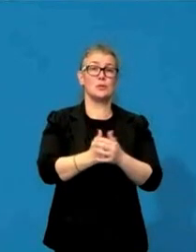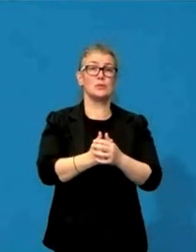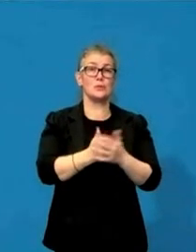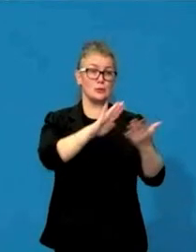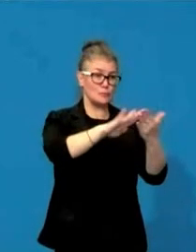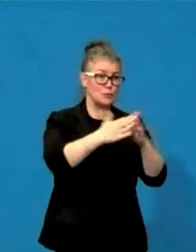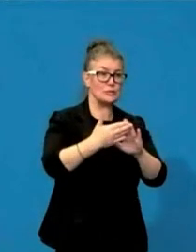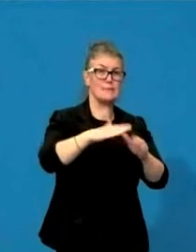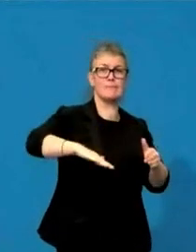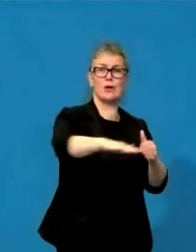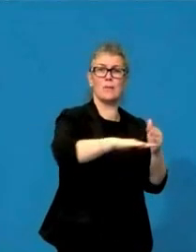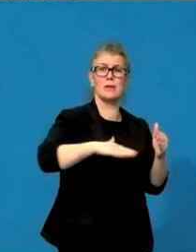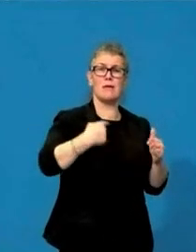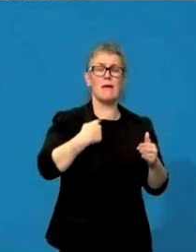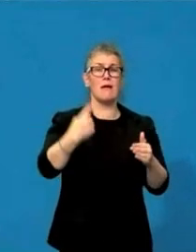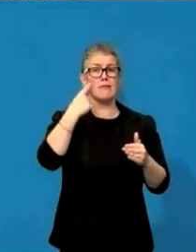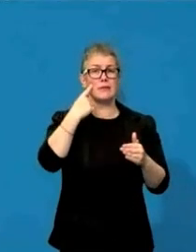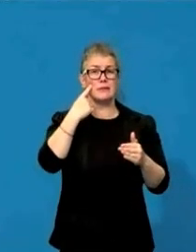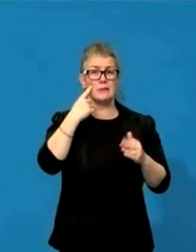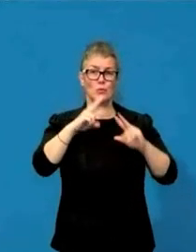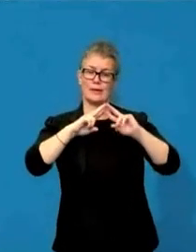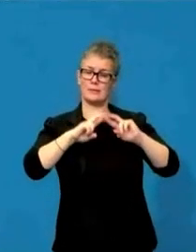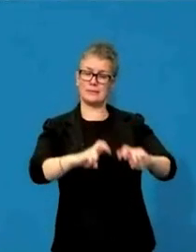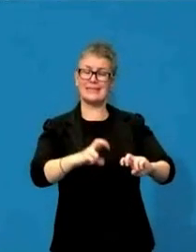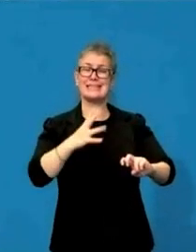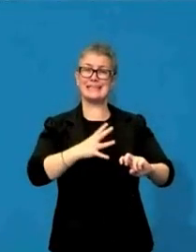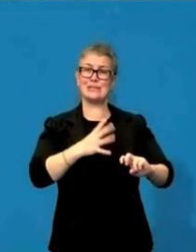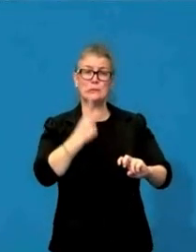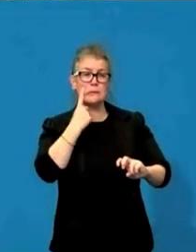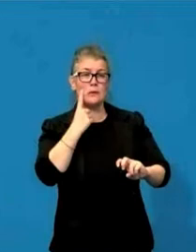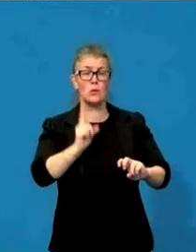will - you know, exploit our son because he is - he is our son.